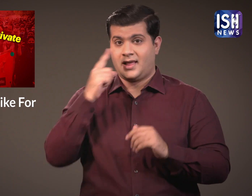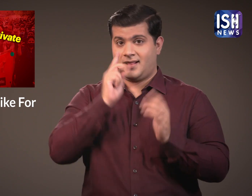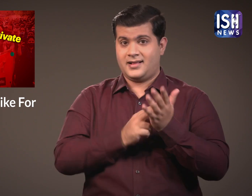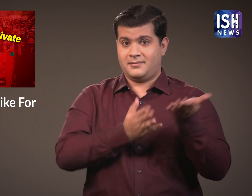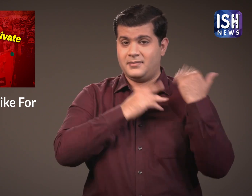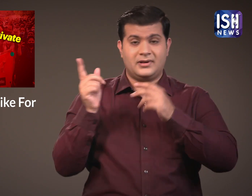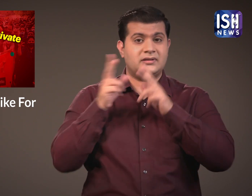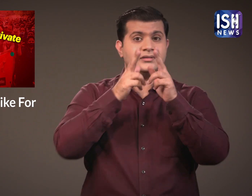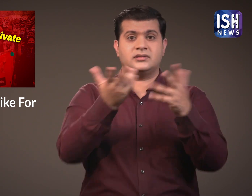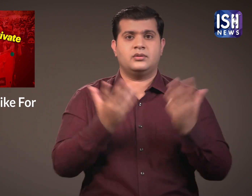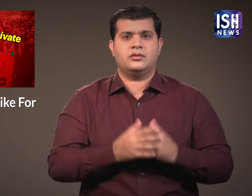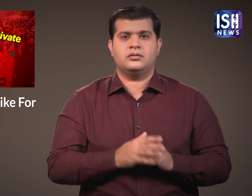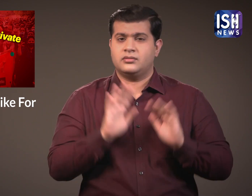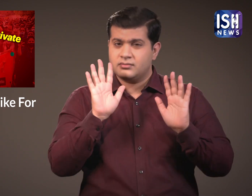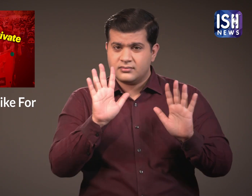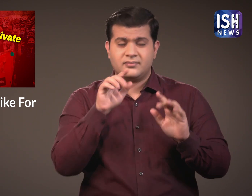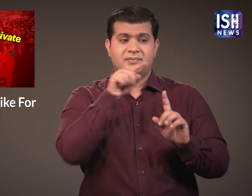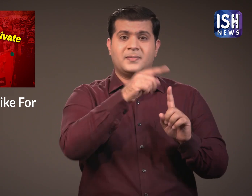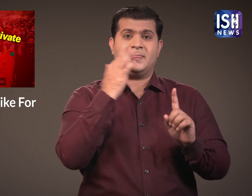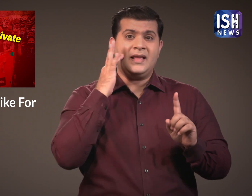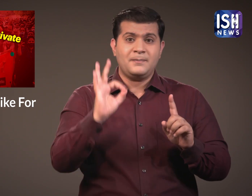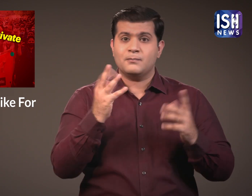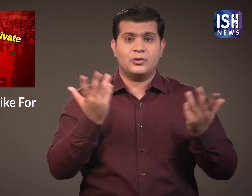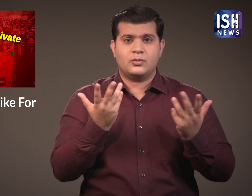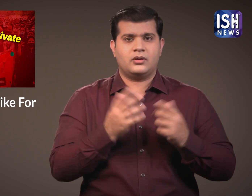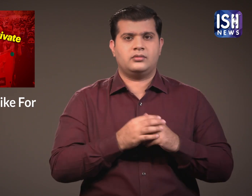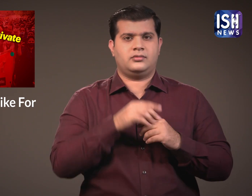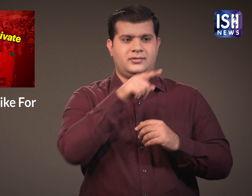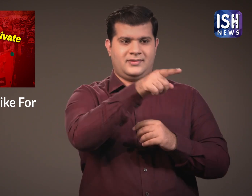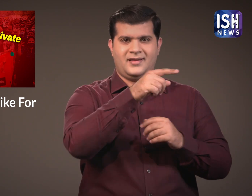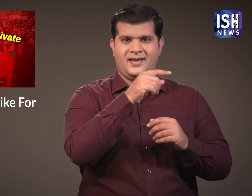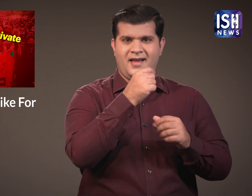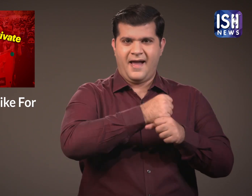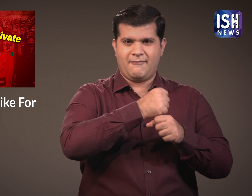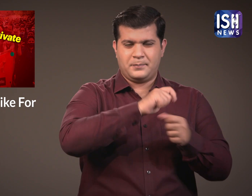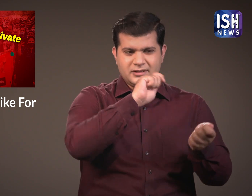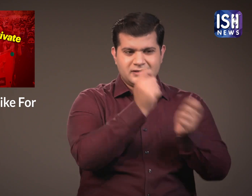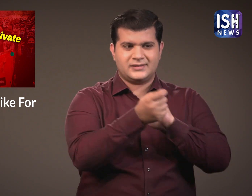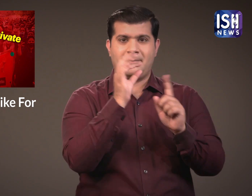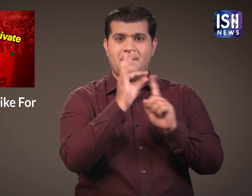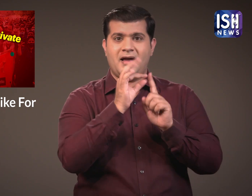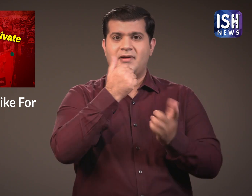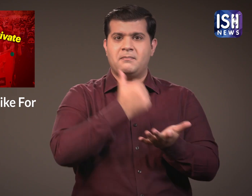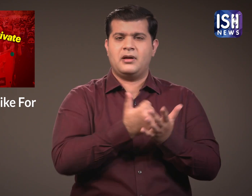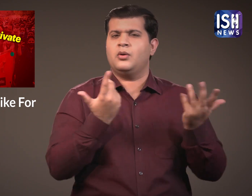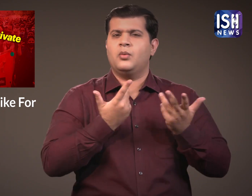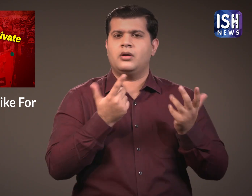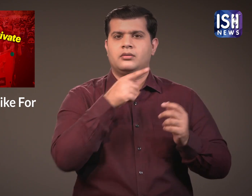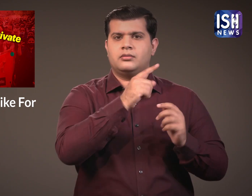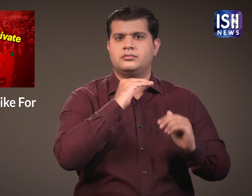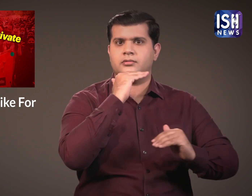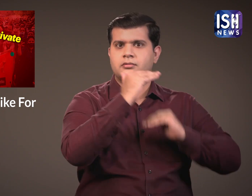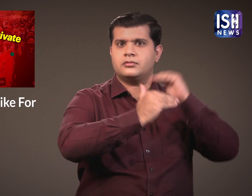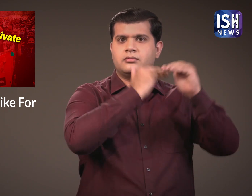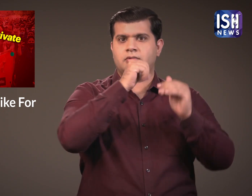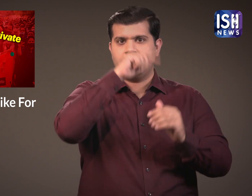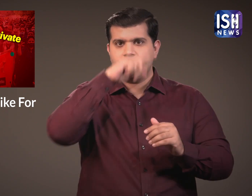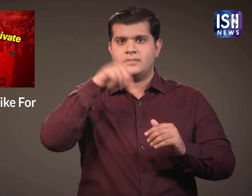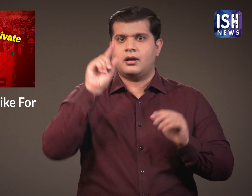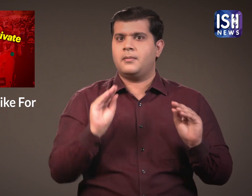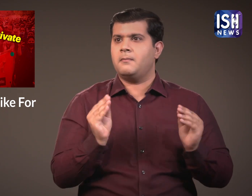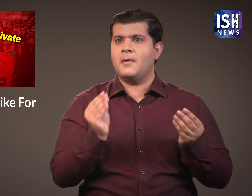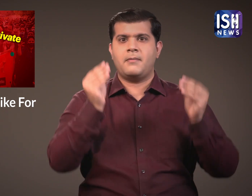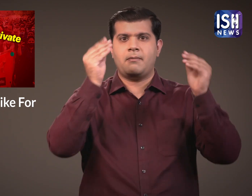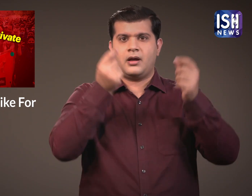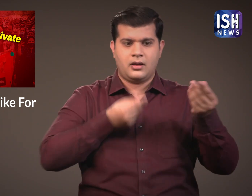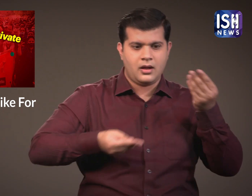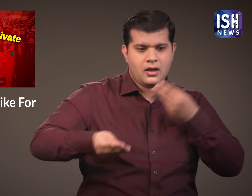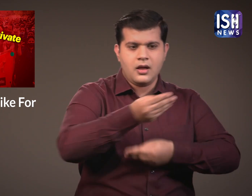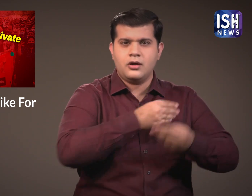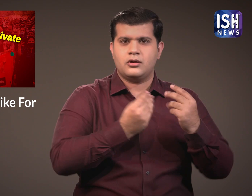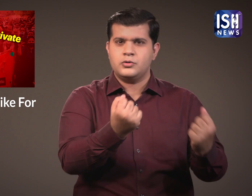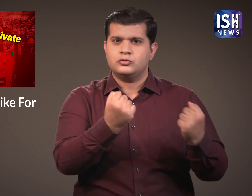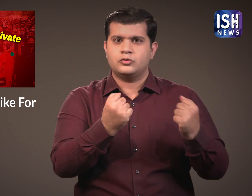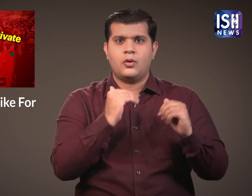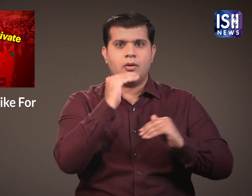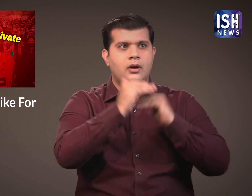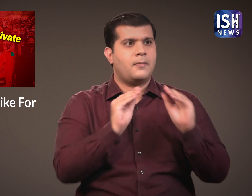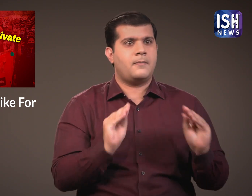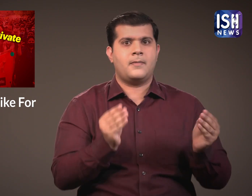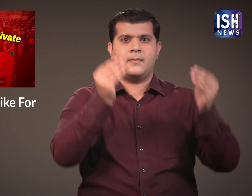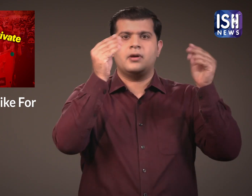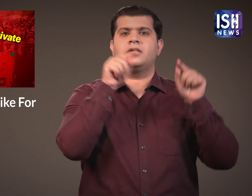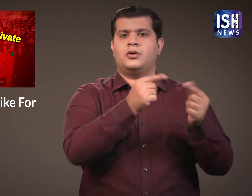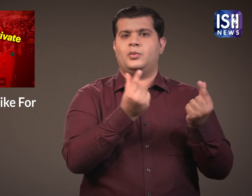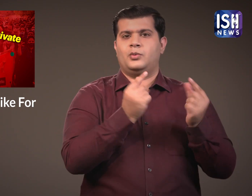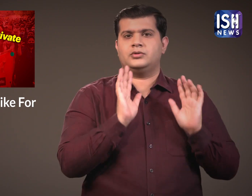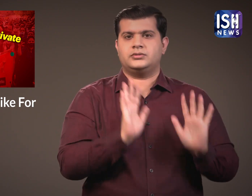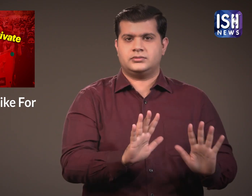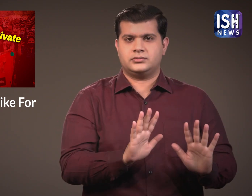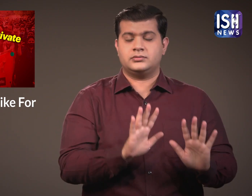The finance minister said privatisation will ensure that the country & the economy develop.